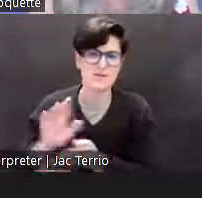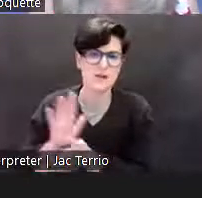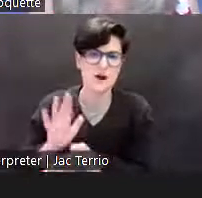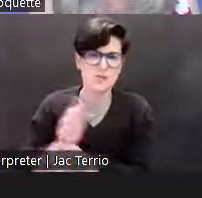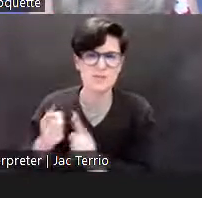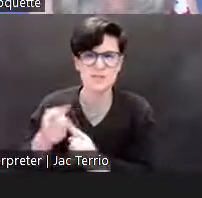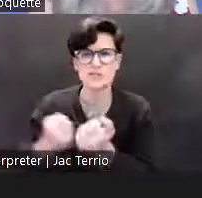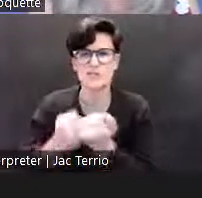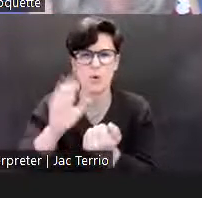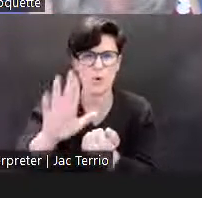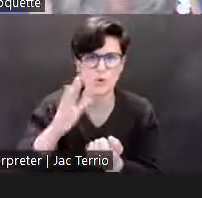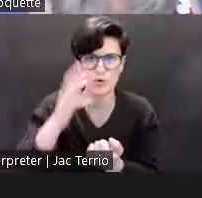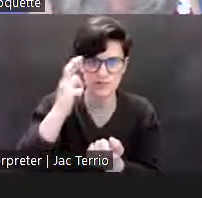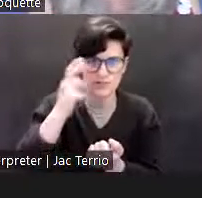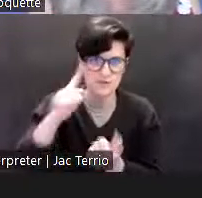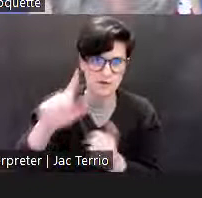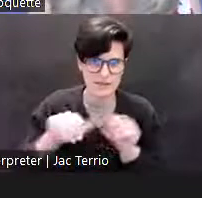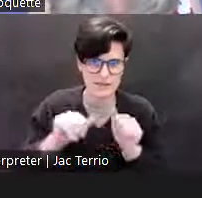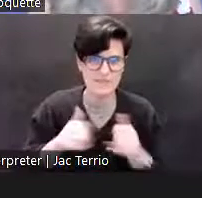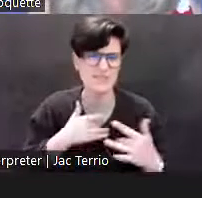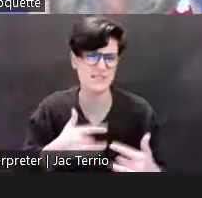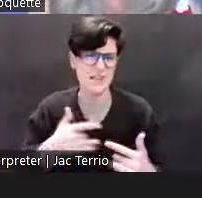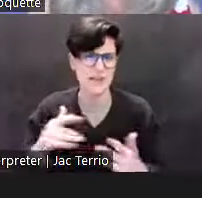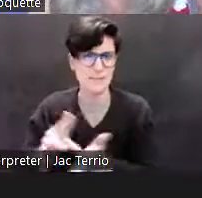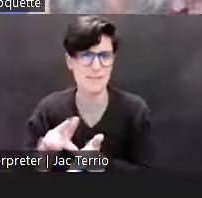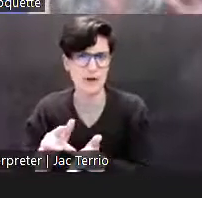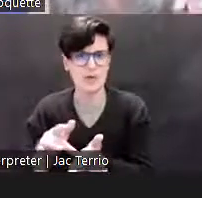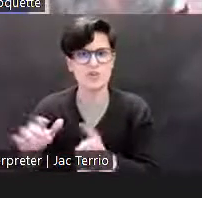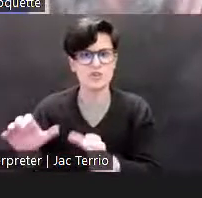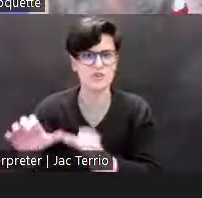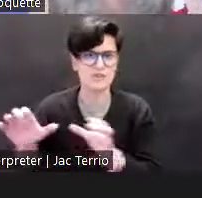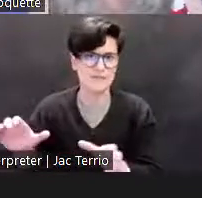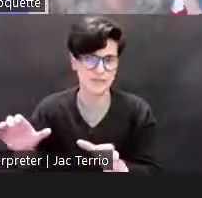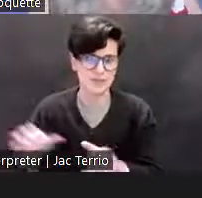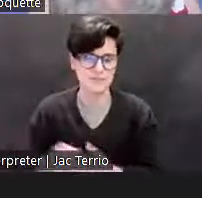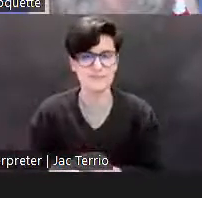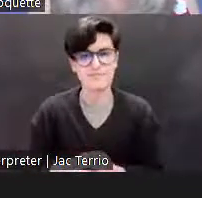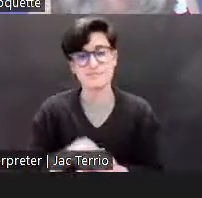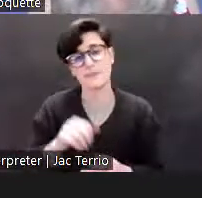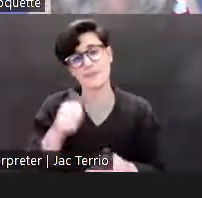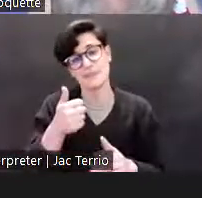medical certificate. 15:53:15 The employer cannot prevent you from